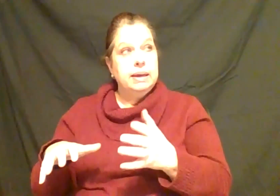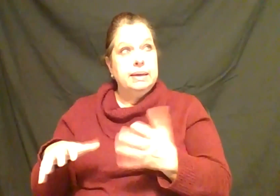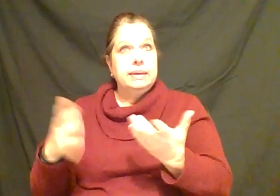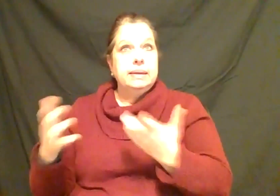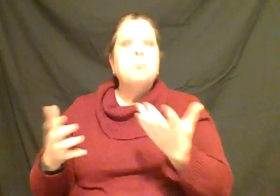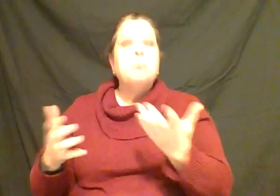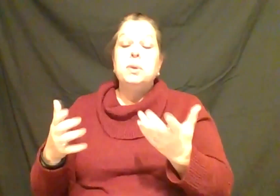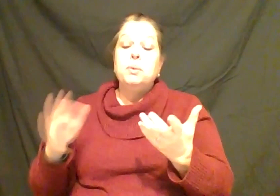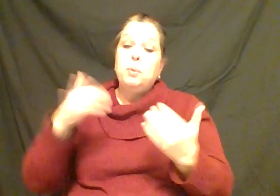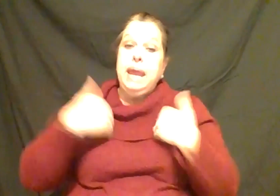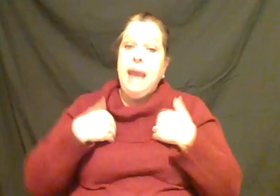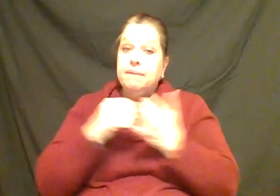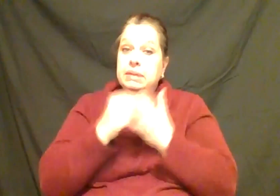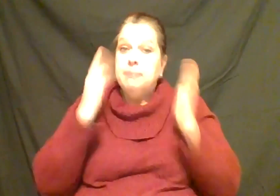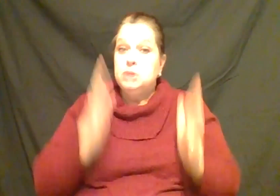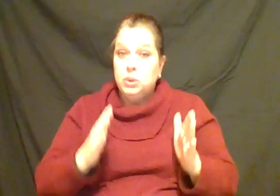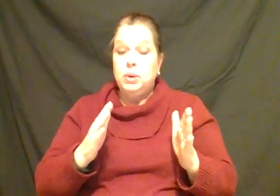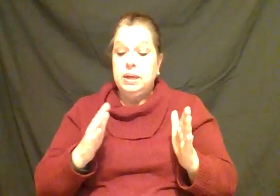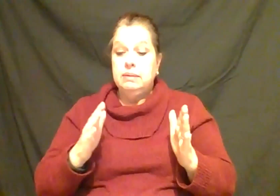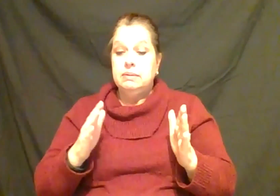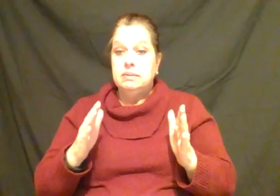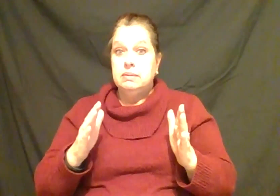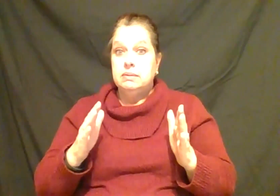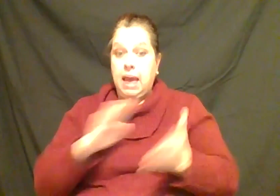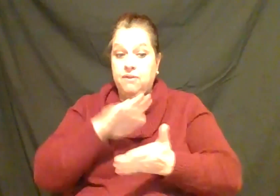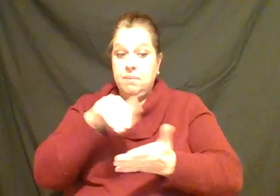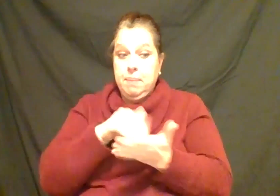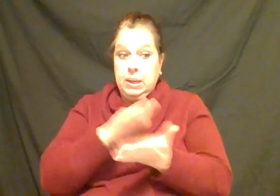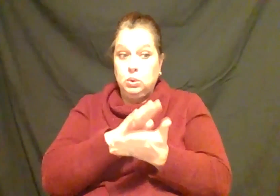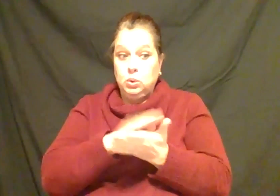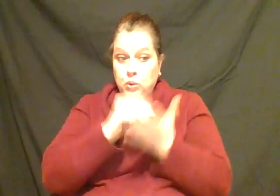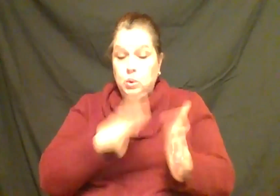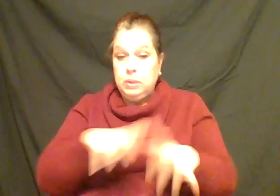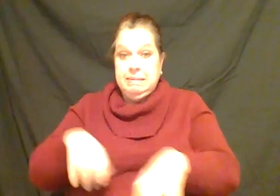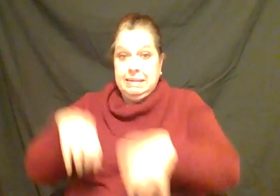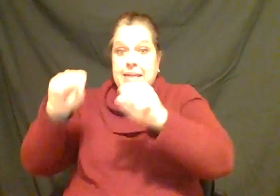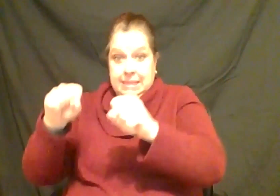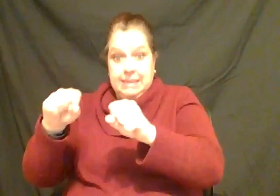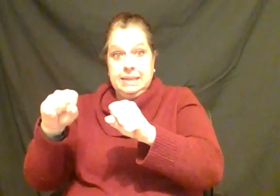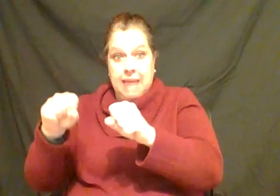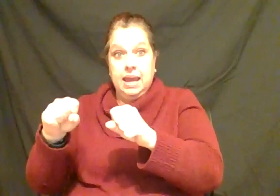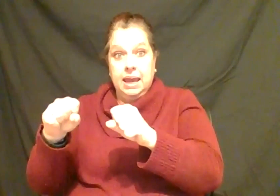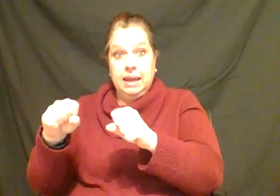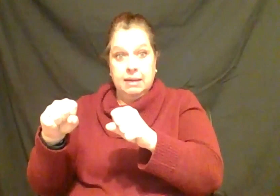who take courses at our high schools whether through you know distance learning means or you